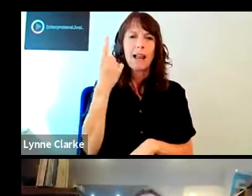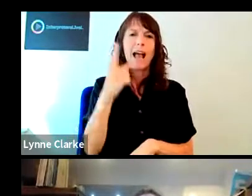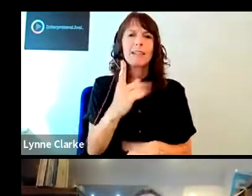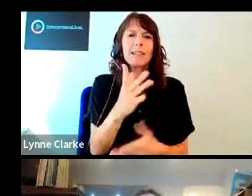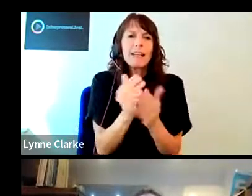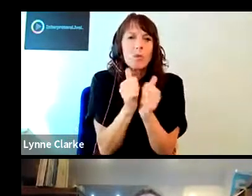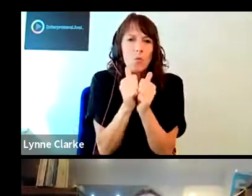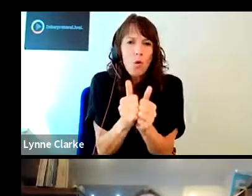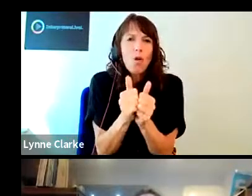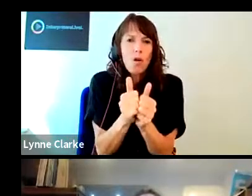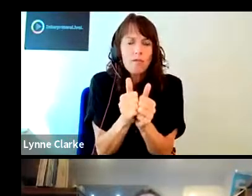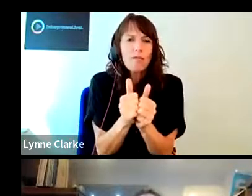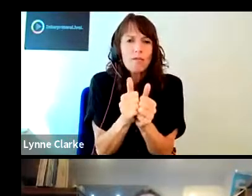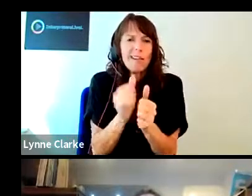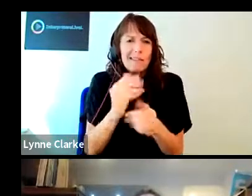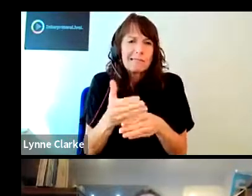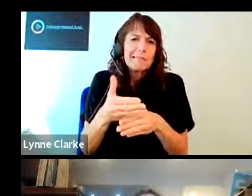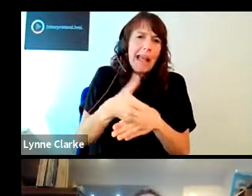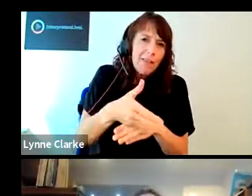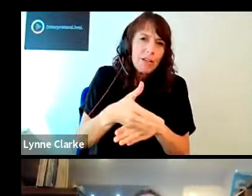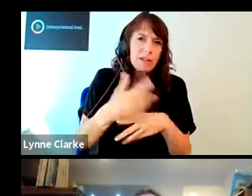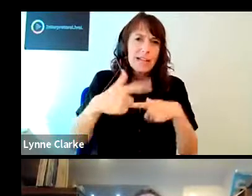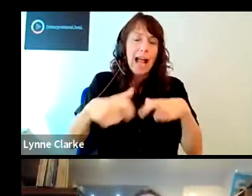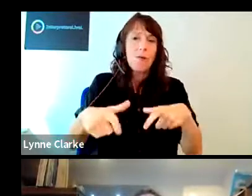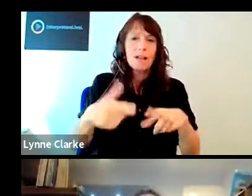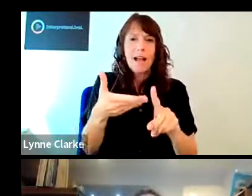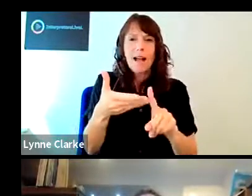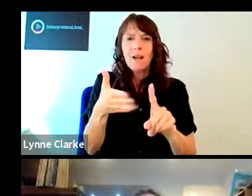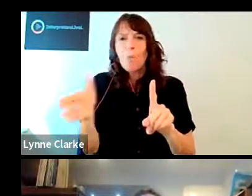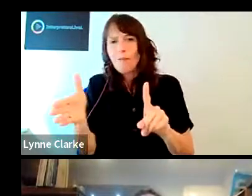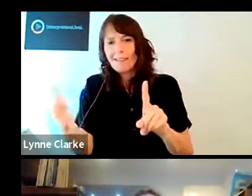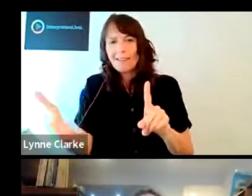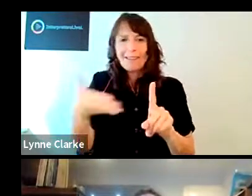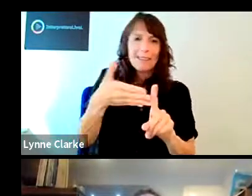But yeah, going back to the original, because I digress as usual, it is difficult when you're